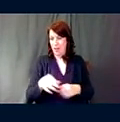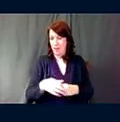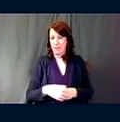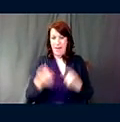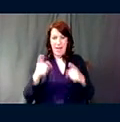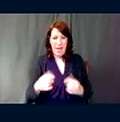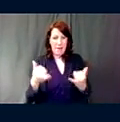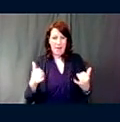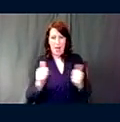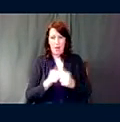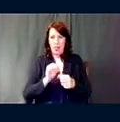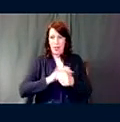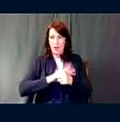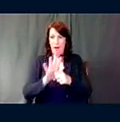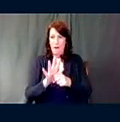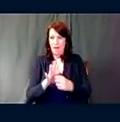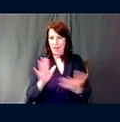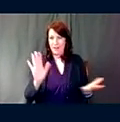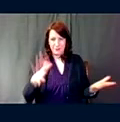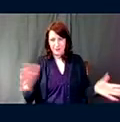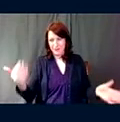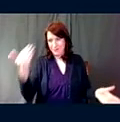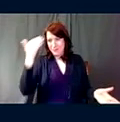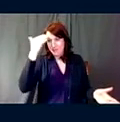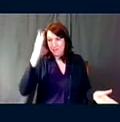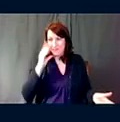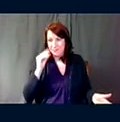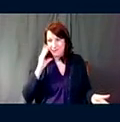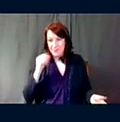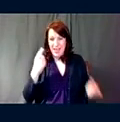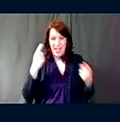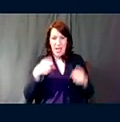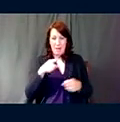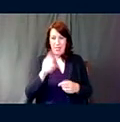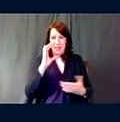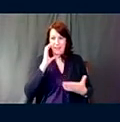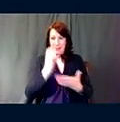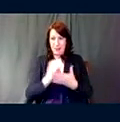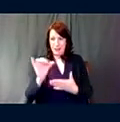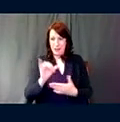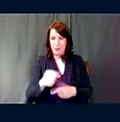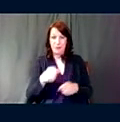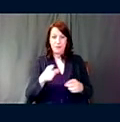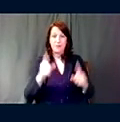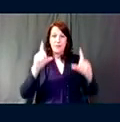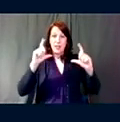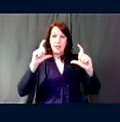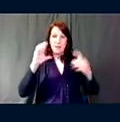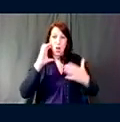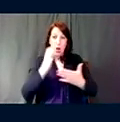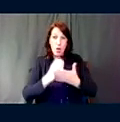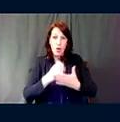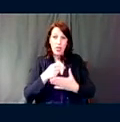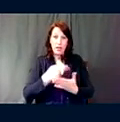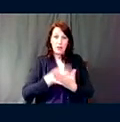THAT I DESCRIBED, THAT'S HAPPENING NOW WITH COVID, AS MANY OF YOU KNOW AND HAPPENED IN THIS PICTURE.